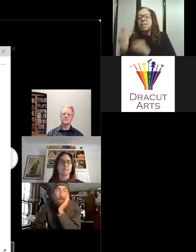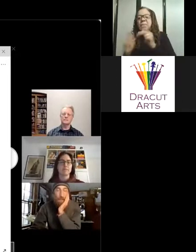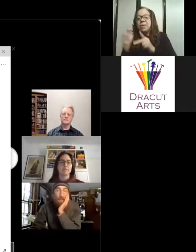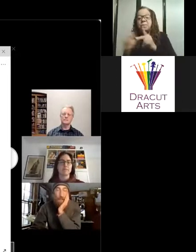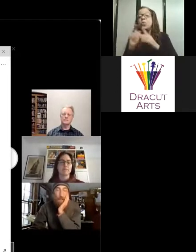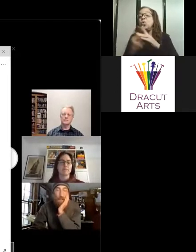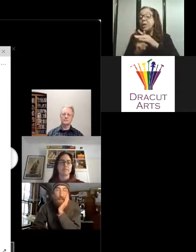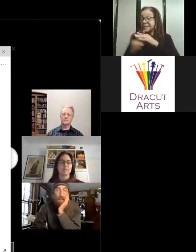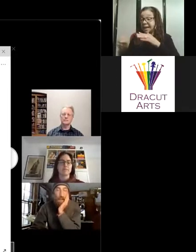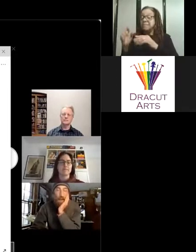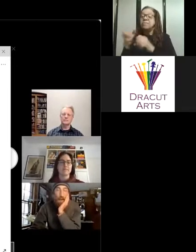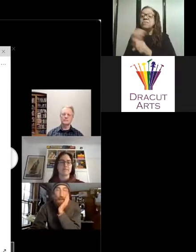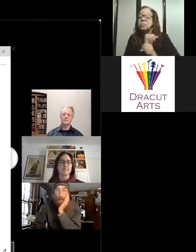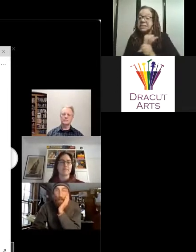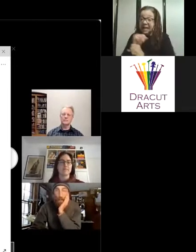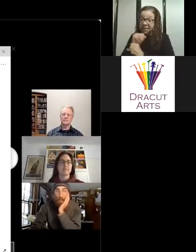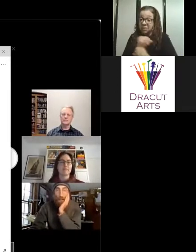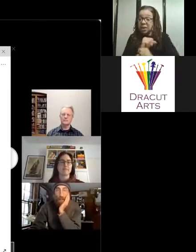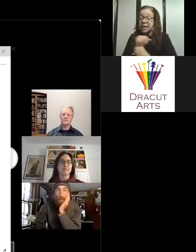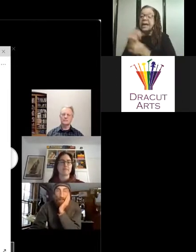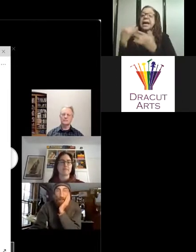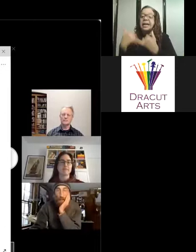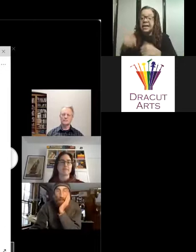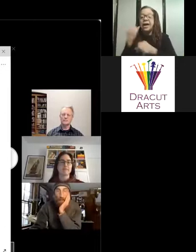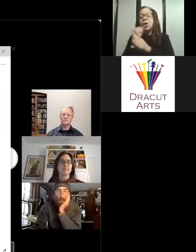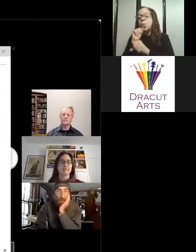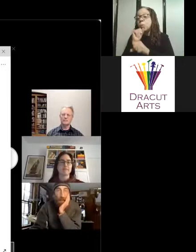themselves. Um, and are now working in the in the hospital,